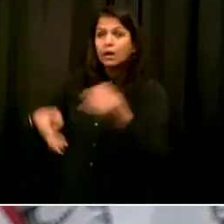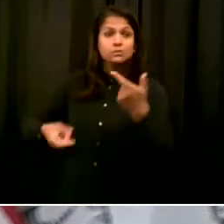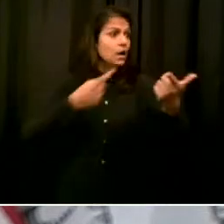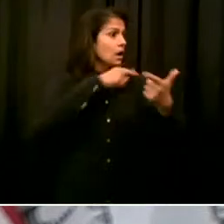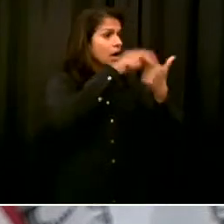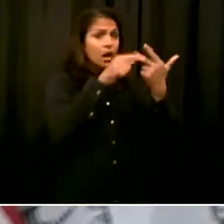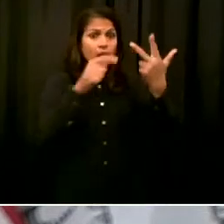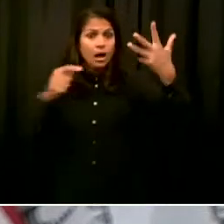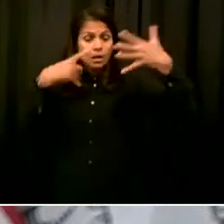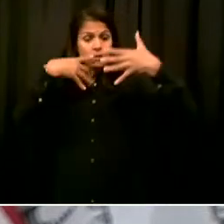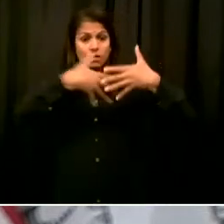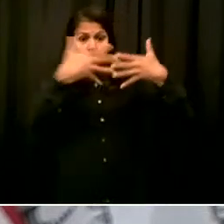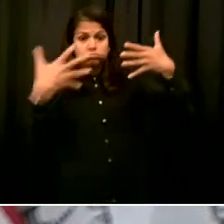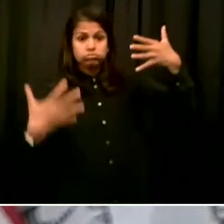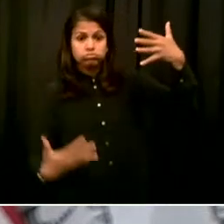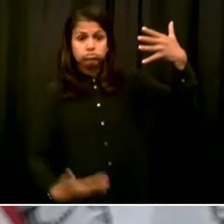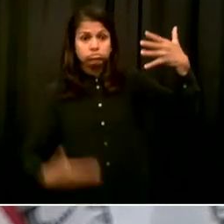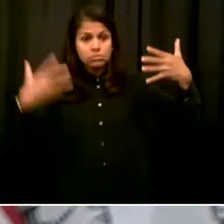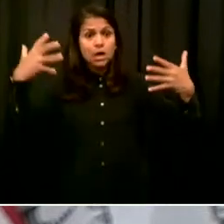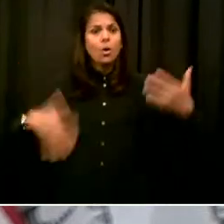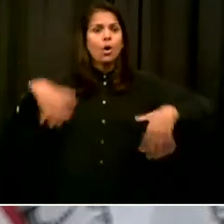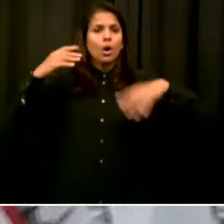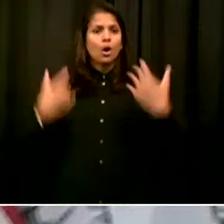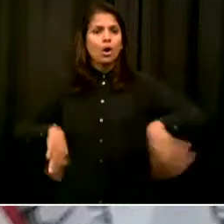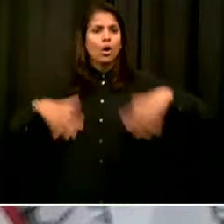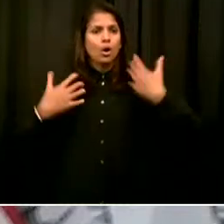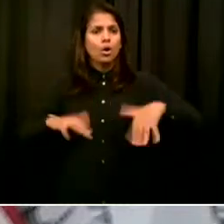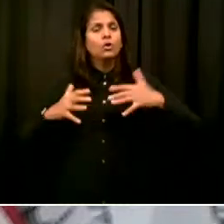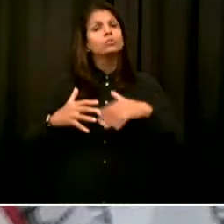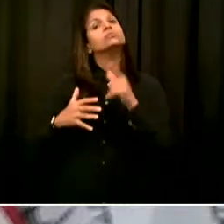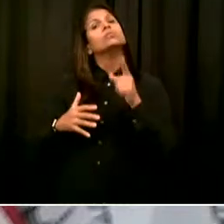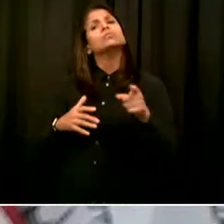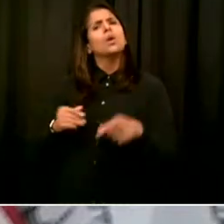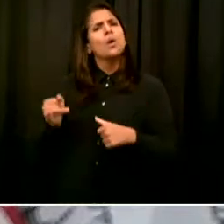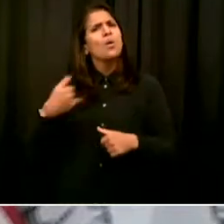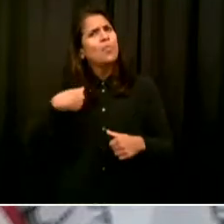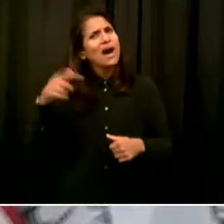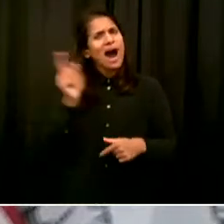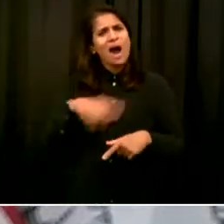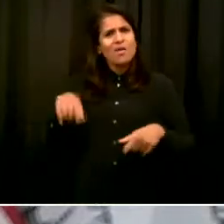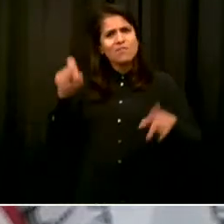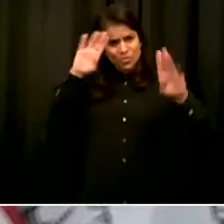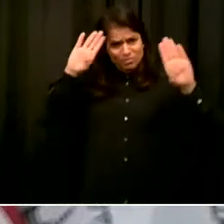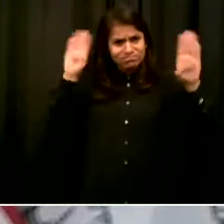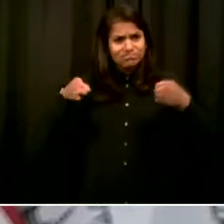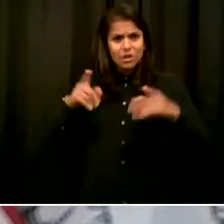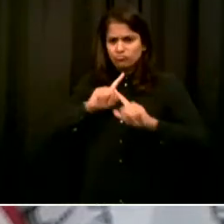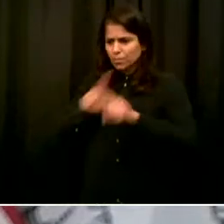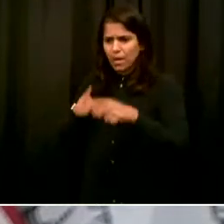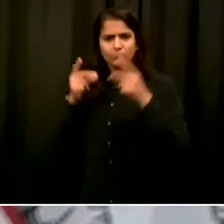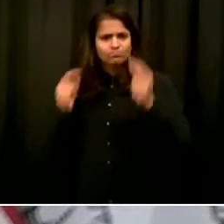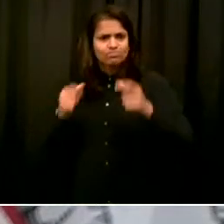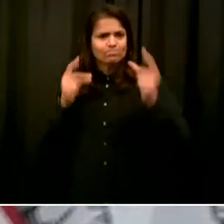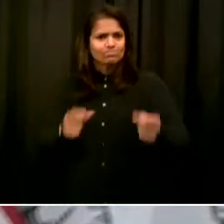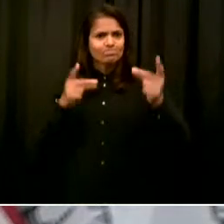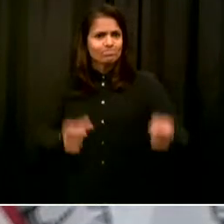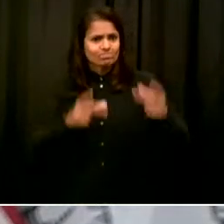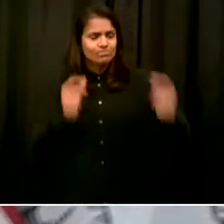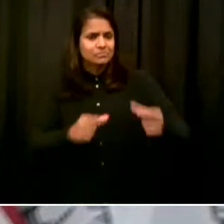ANY LOOTING LIKE THTHT AIN ALO TIME AND THANKFULLY WE HAVEN'T SEEN IT AGAIN. . HOHOPEFULLY WE